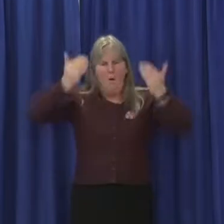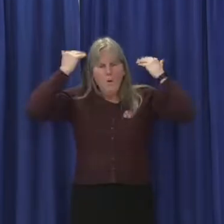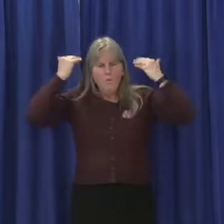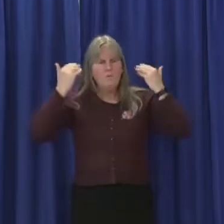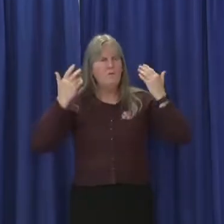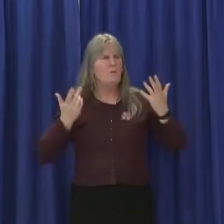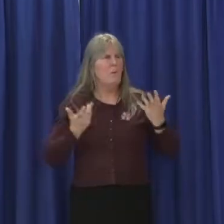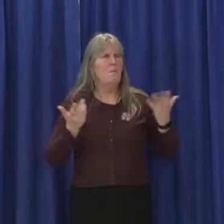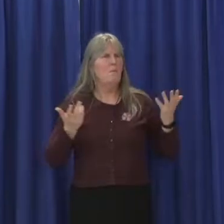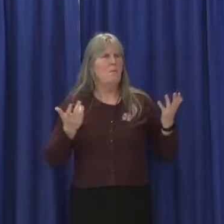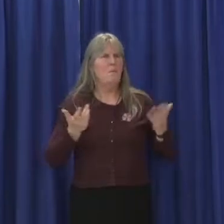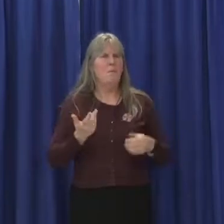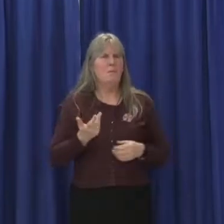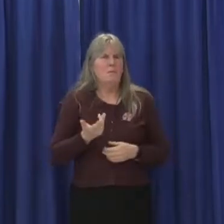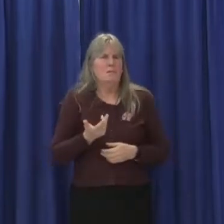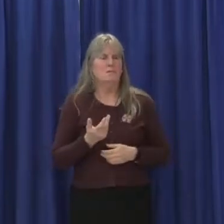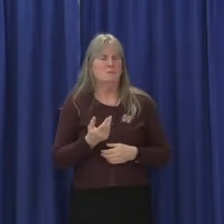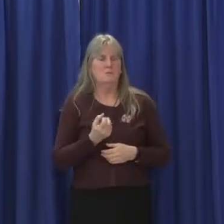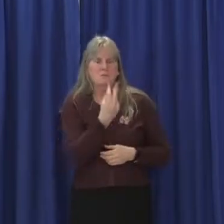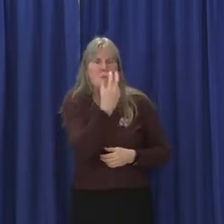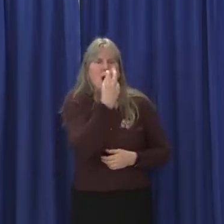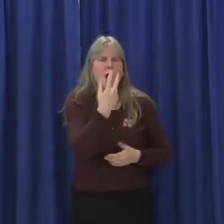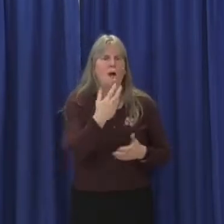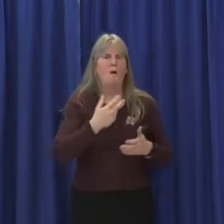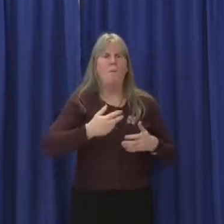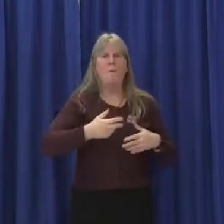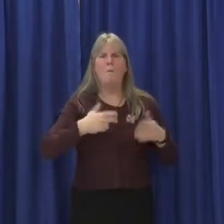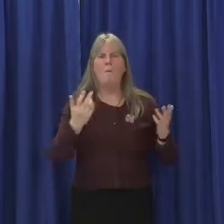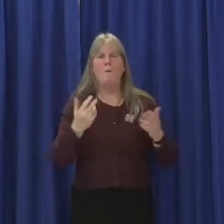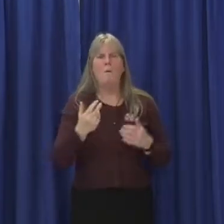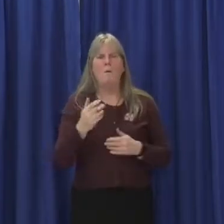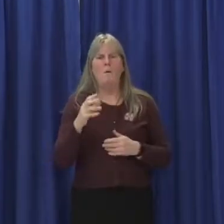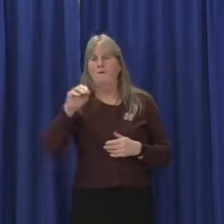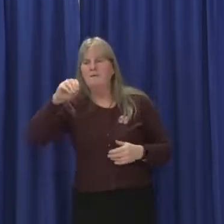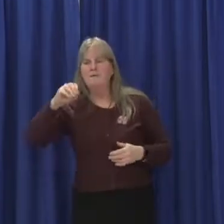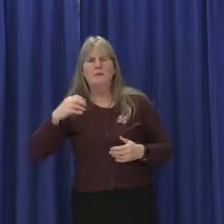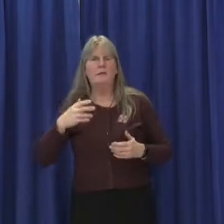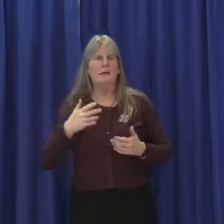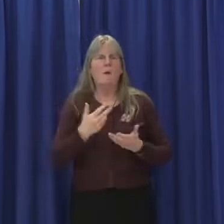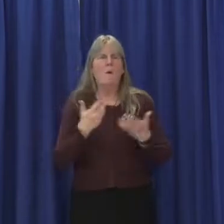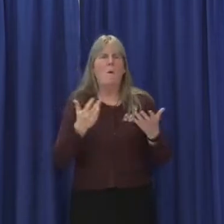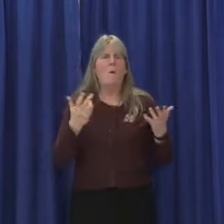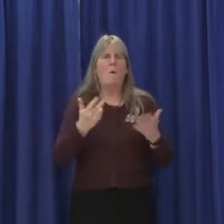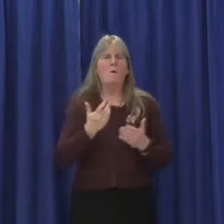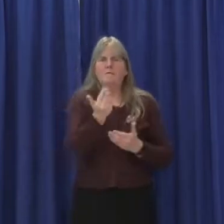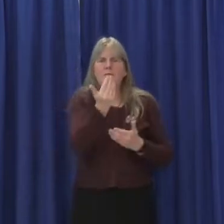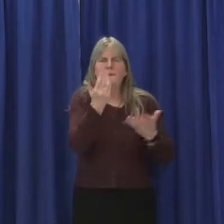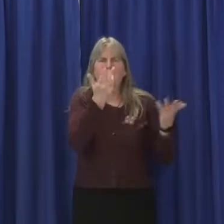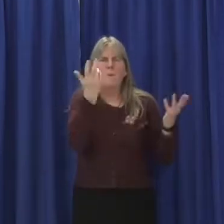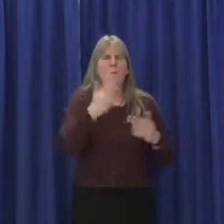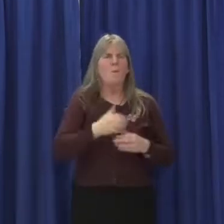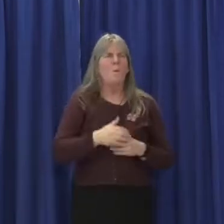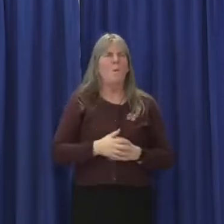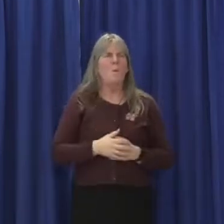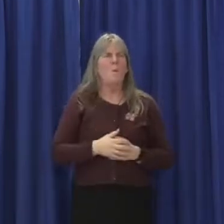be, you know, a dozen, or 50, or-- what-- kind of, give a general sense of-- of when you